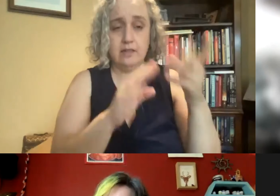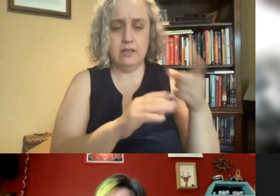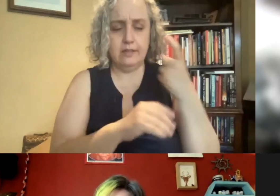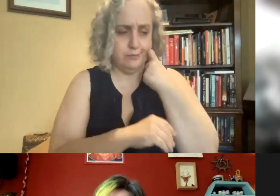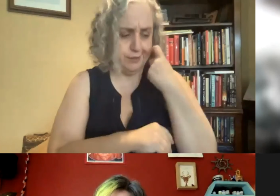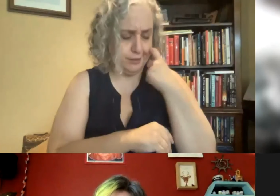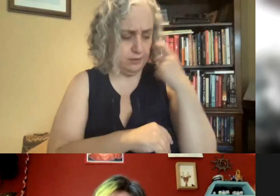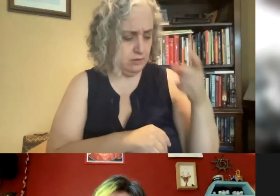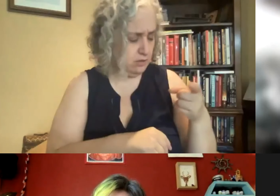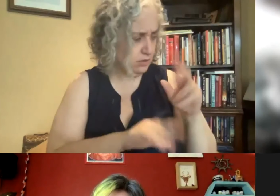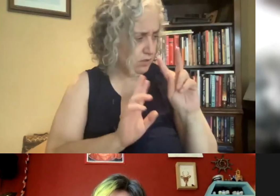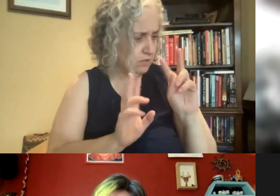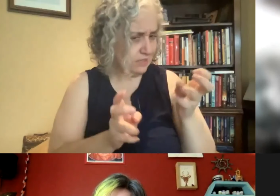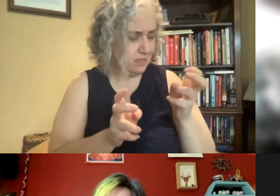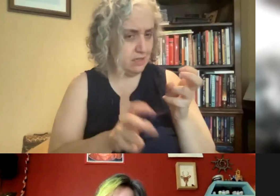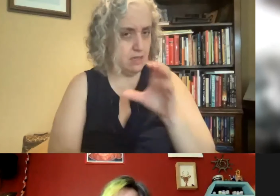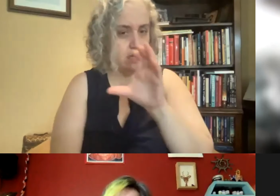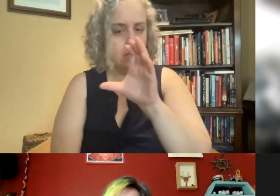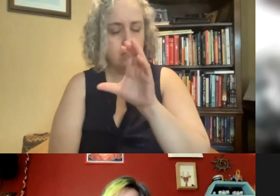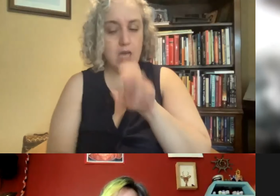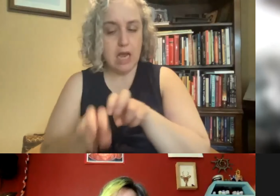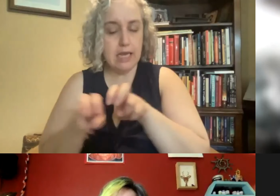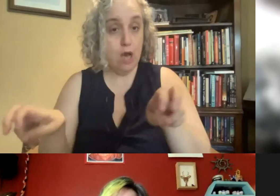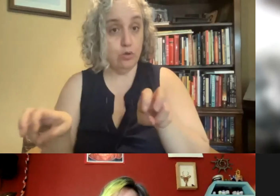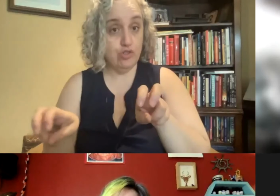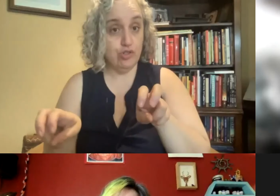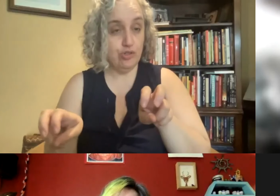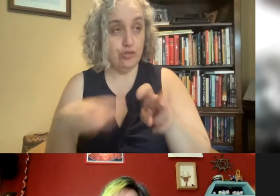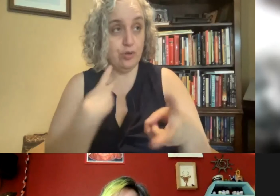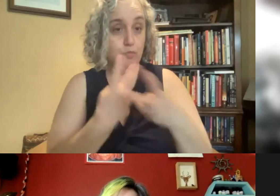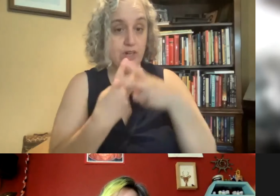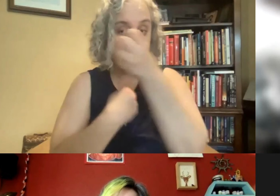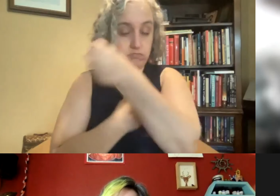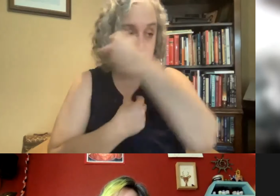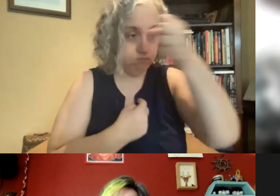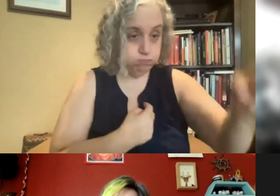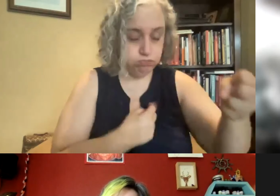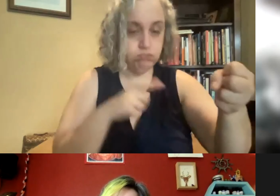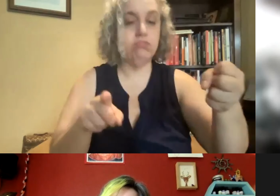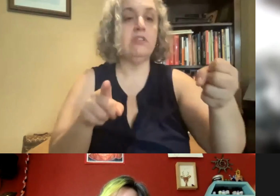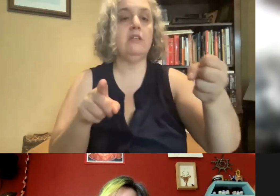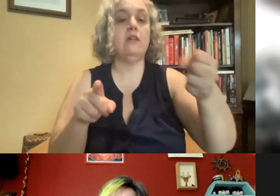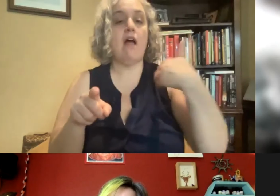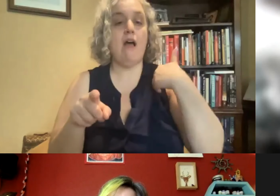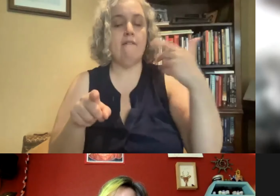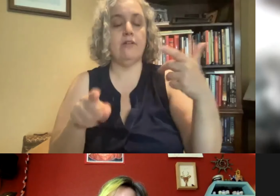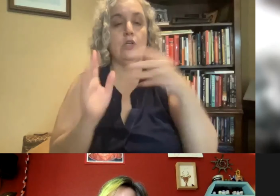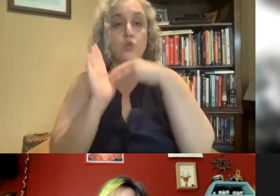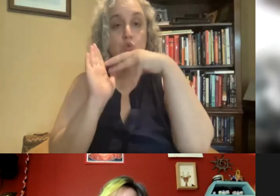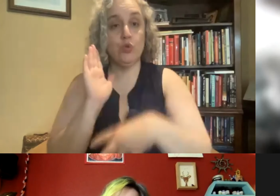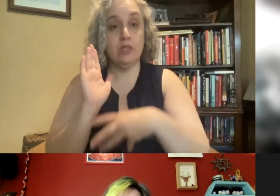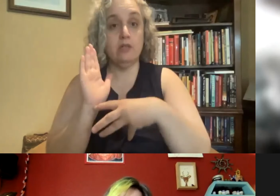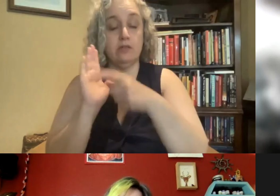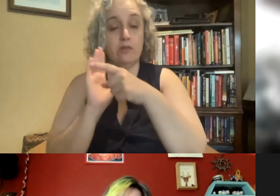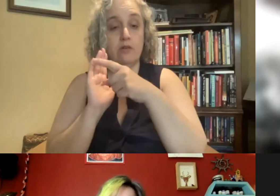It's called the couch to prison pipeline, a lot of students of colour end up in prison.